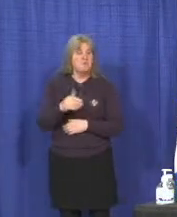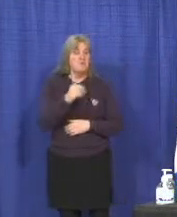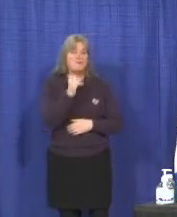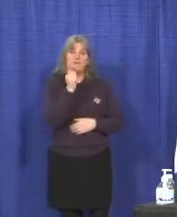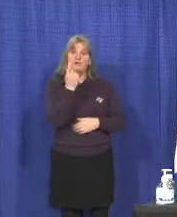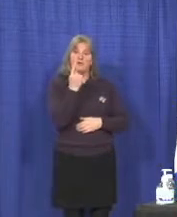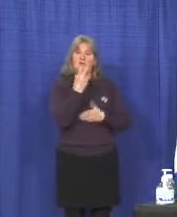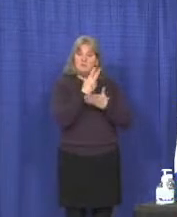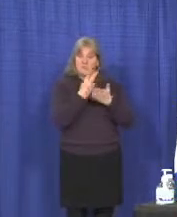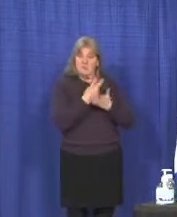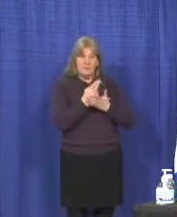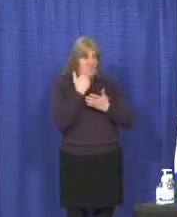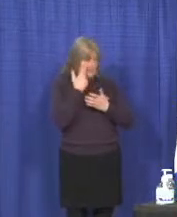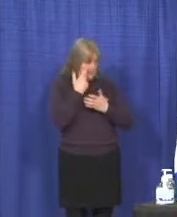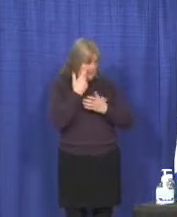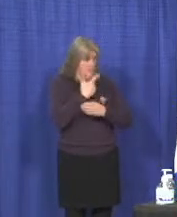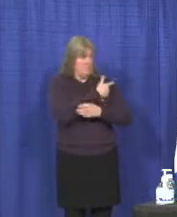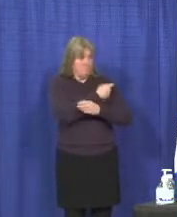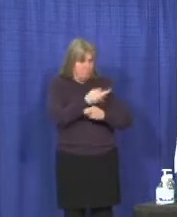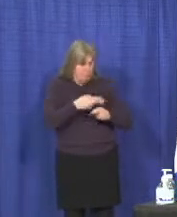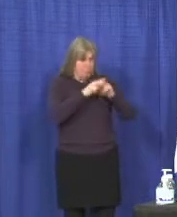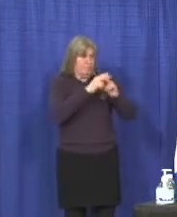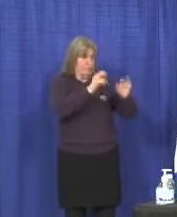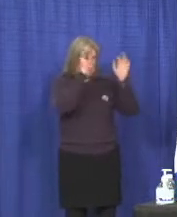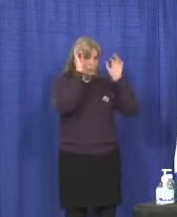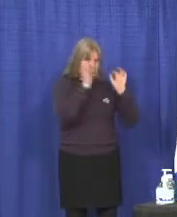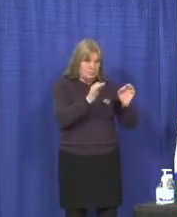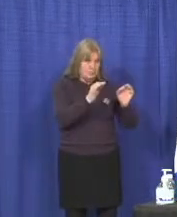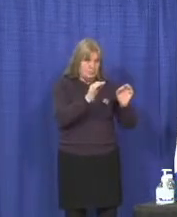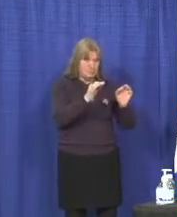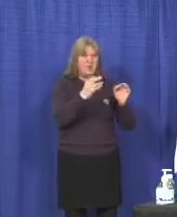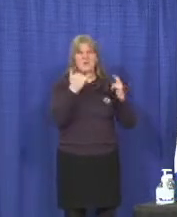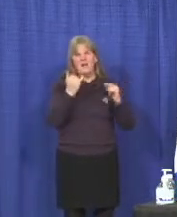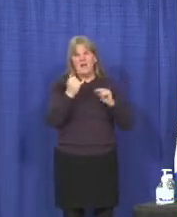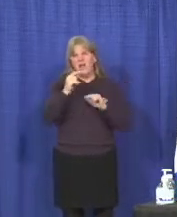in the first few weeks the progress is slow but there is